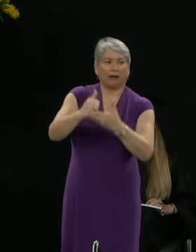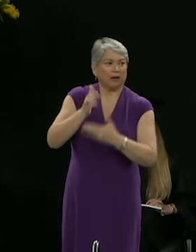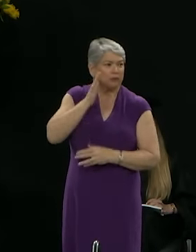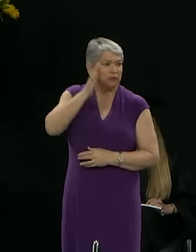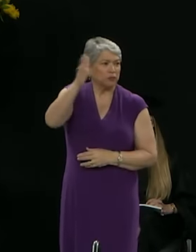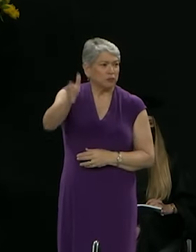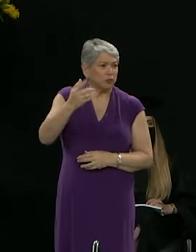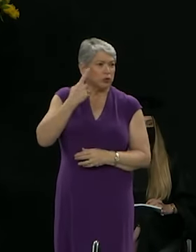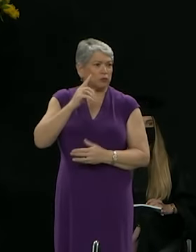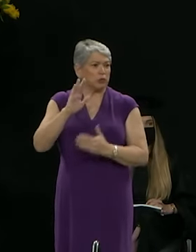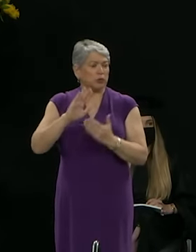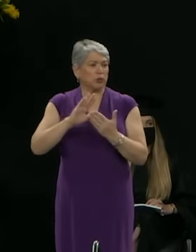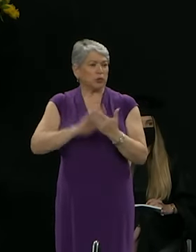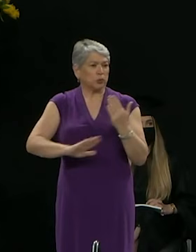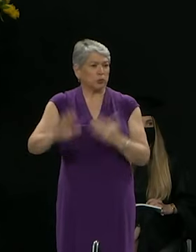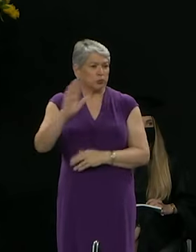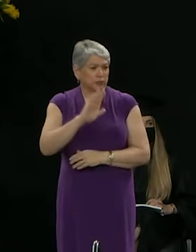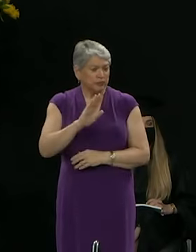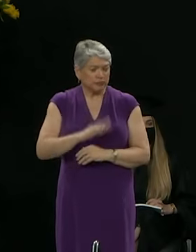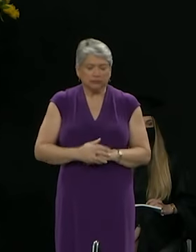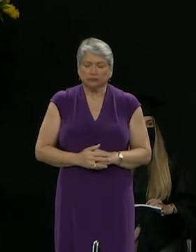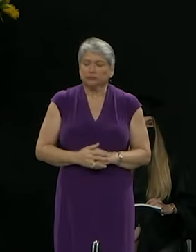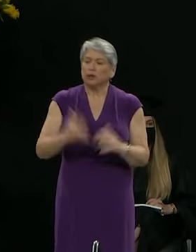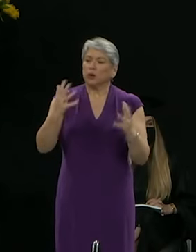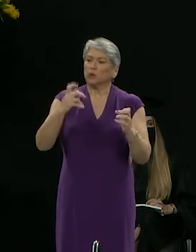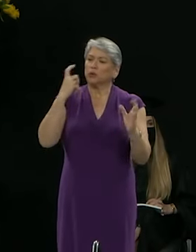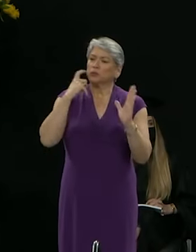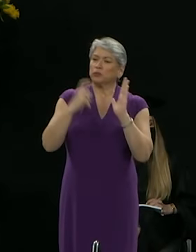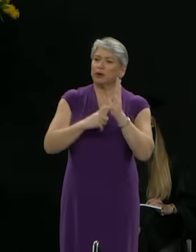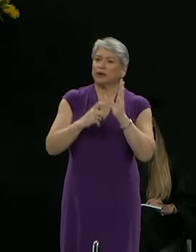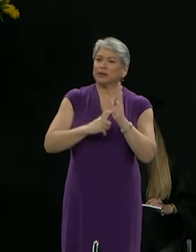I would also like to take a moment to recognize our legacy families,